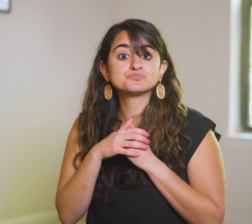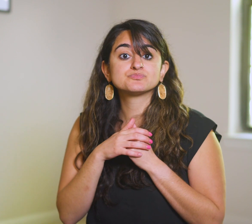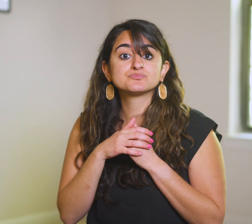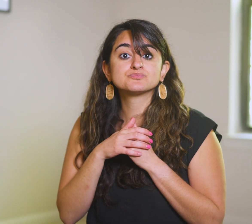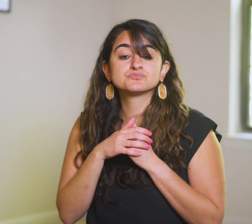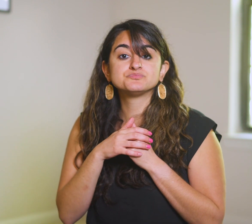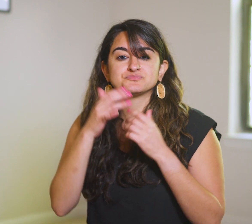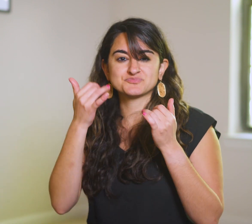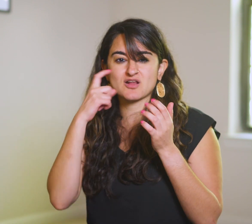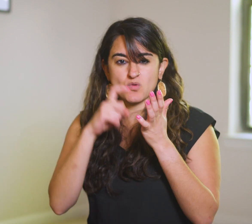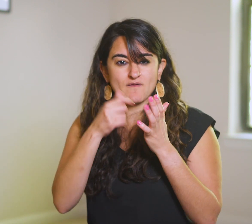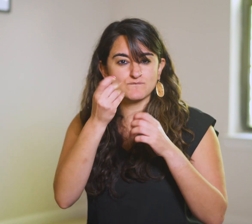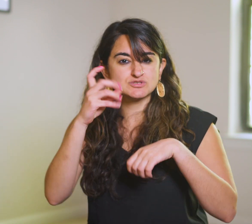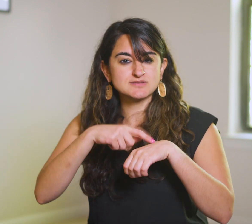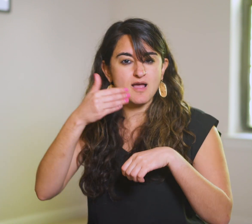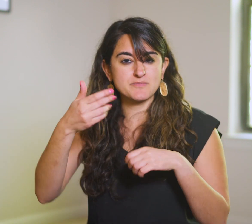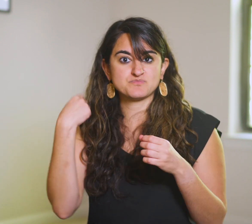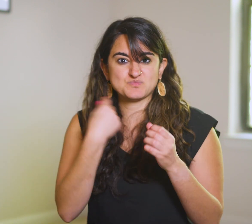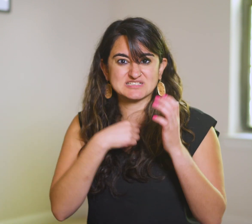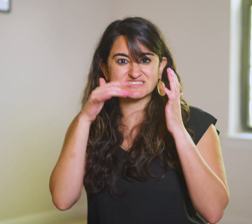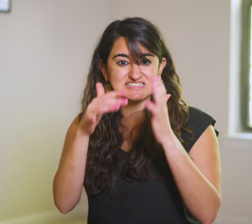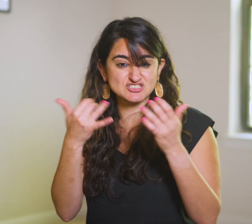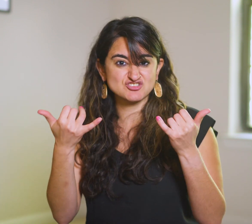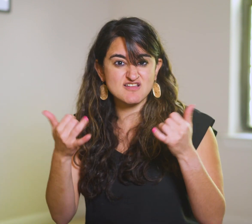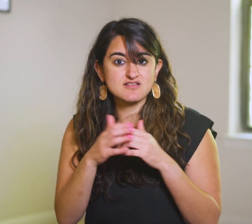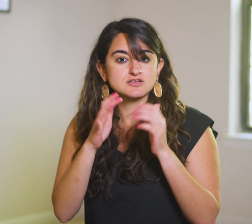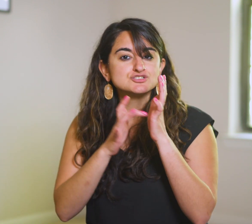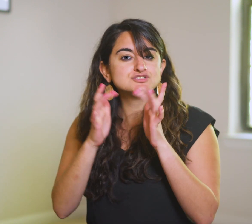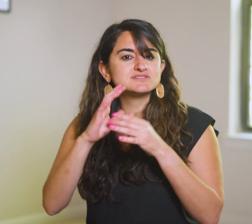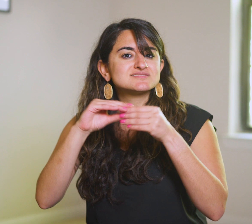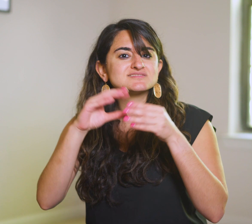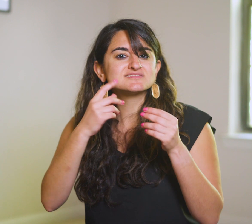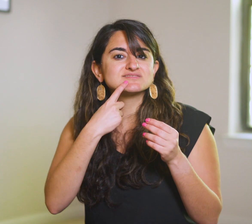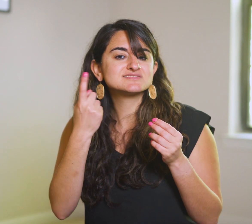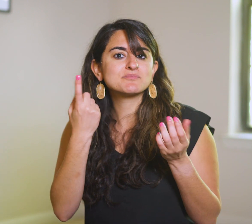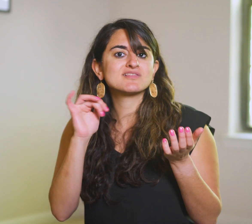A few times in today’s reading, Jesus says things like,